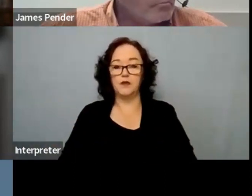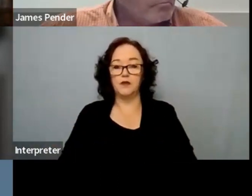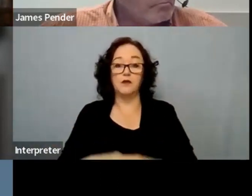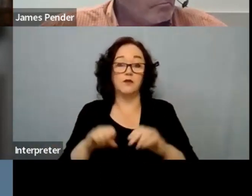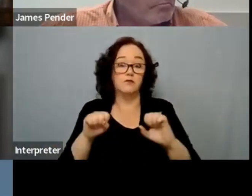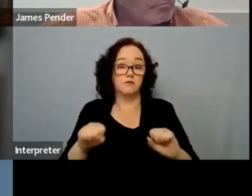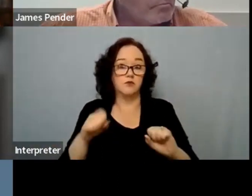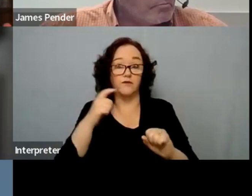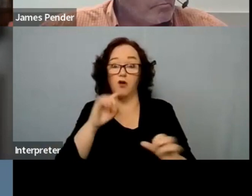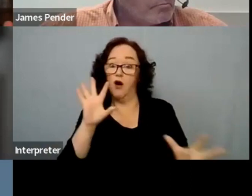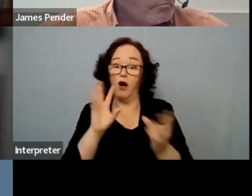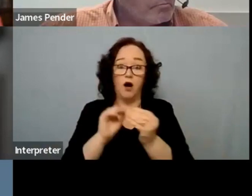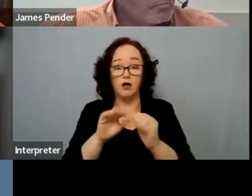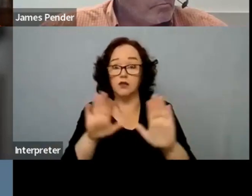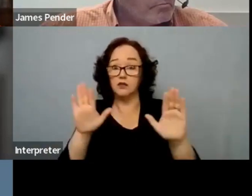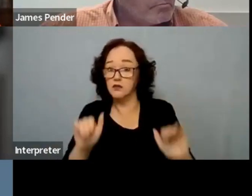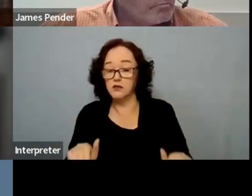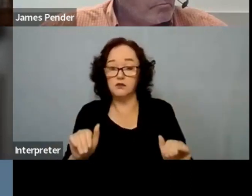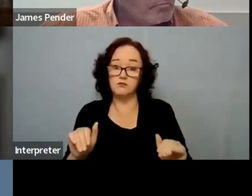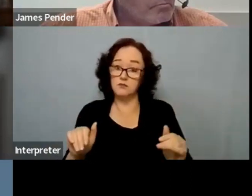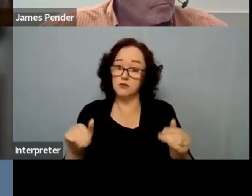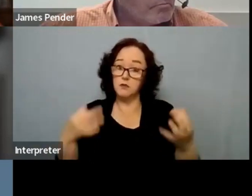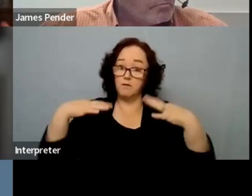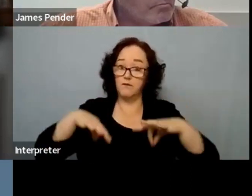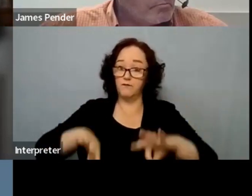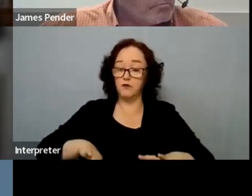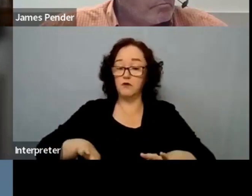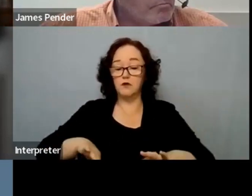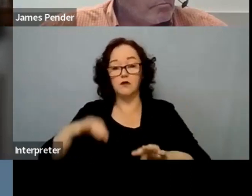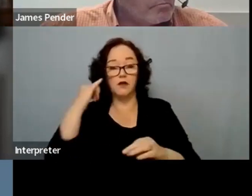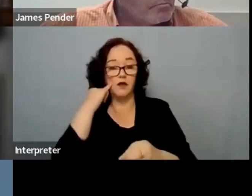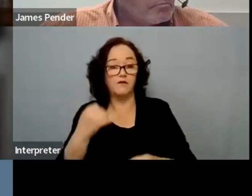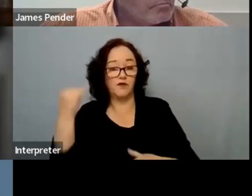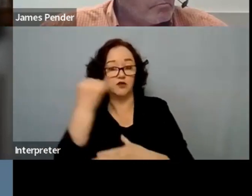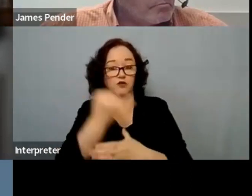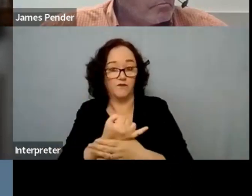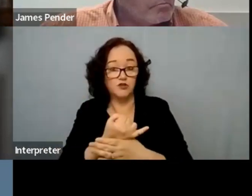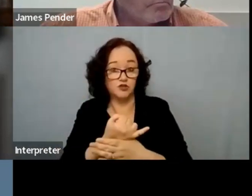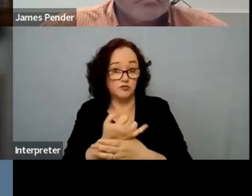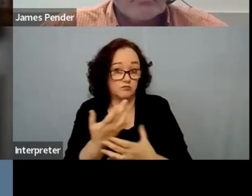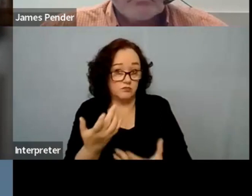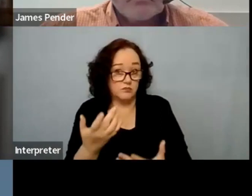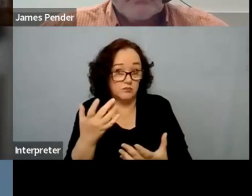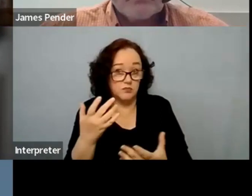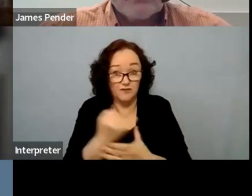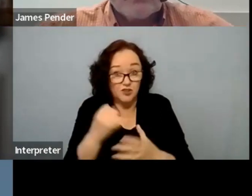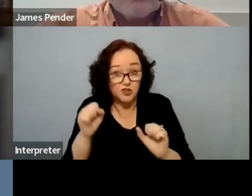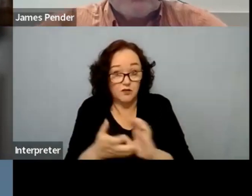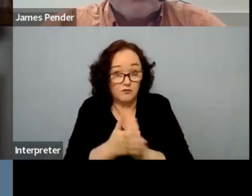to benefit by having your interventions be a lot more successful. If you understand that people have cognitive